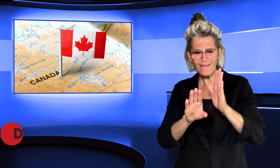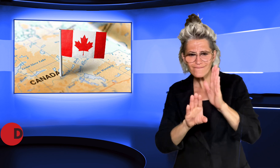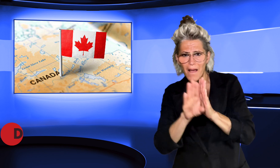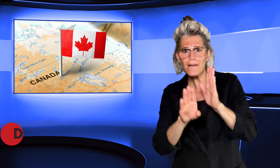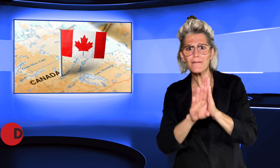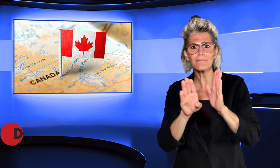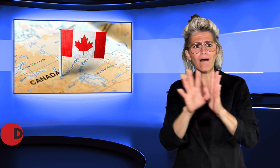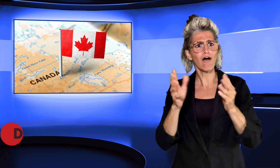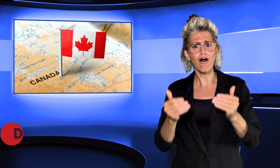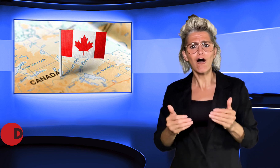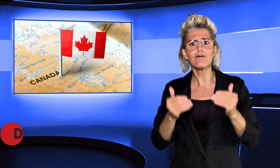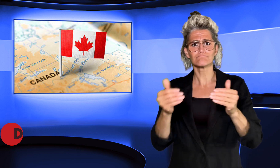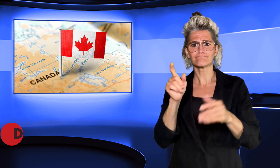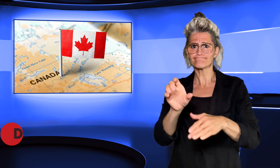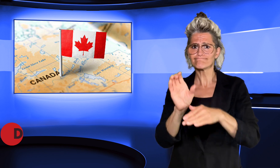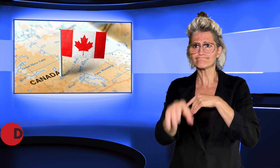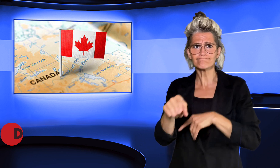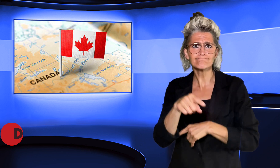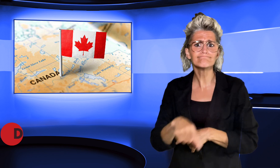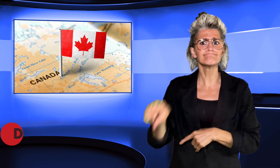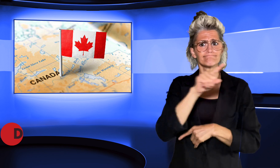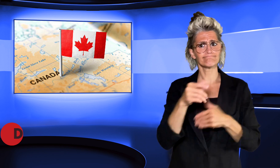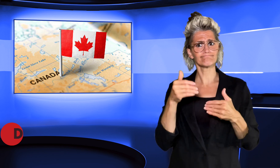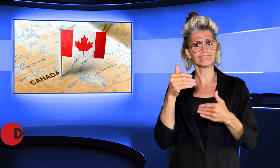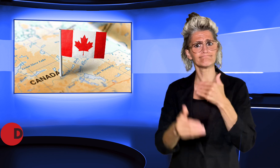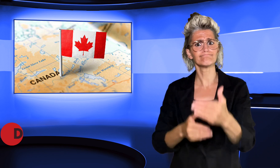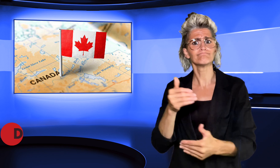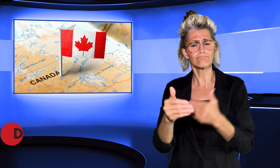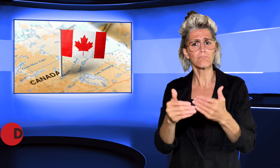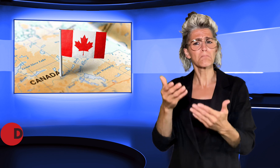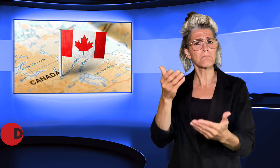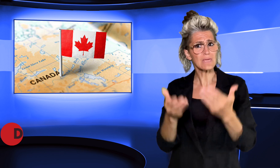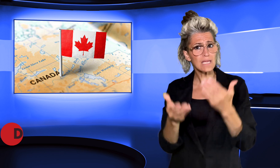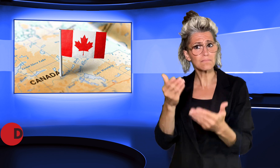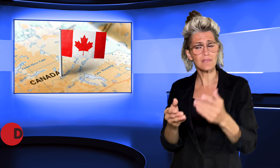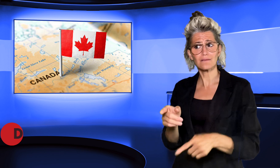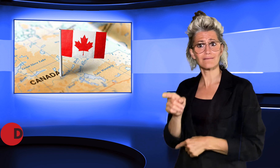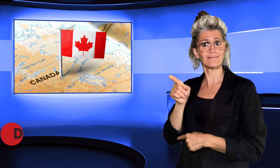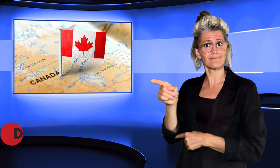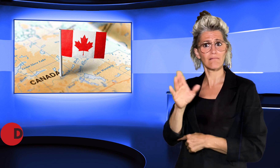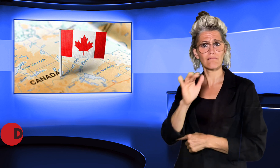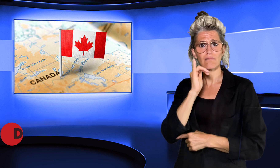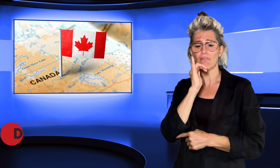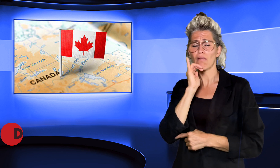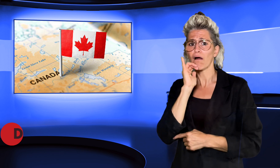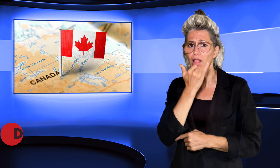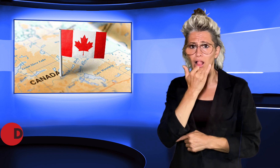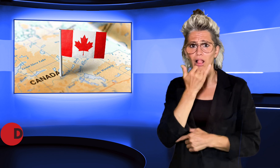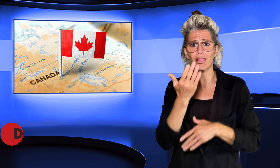they may have overstepped and created a situation that was detrimental